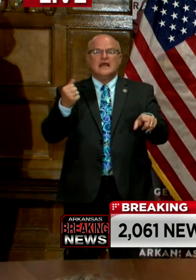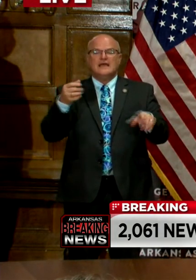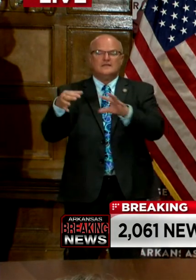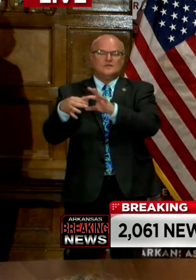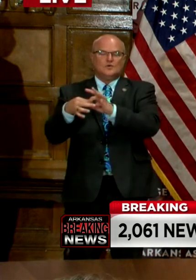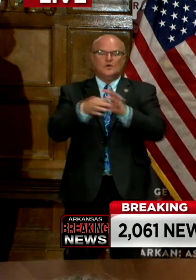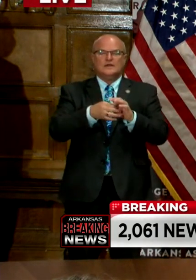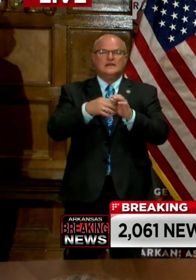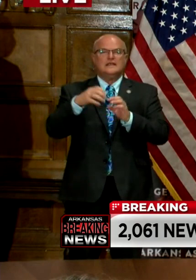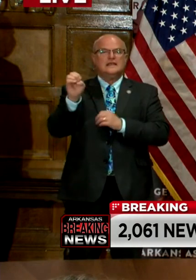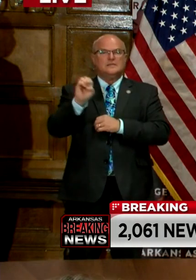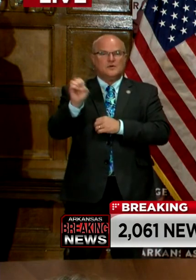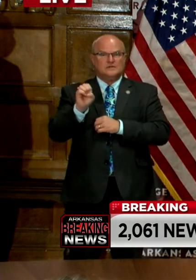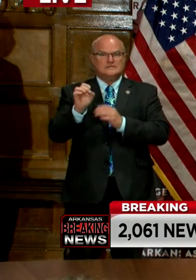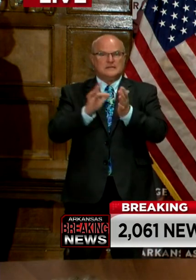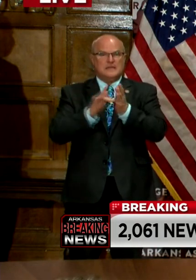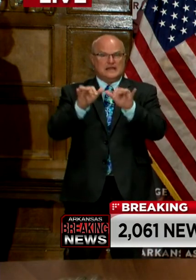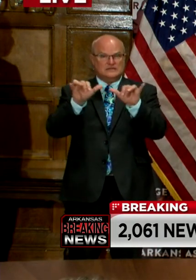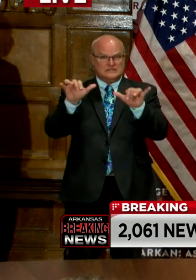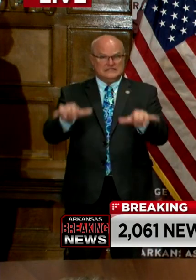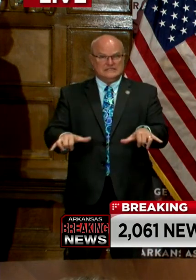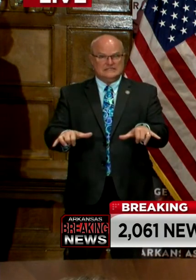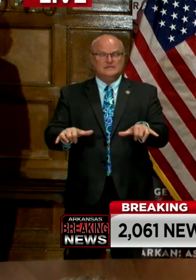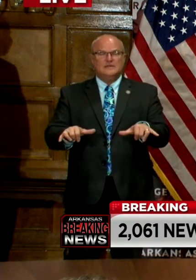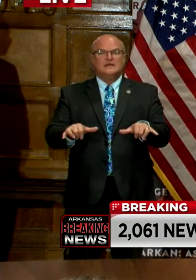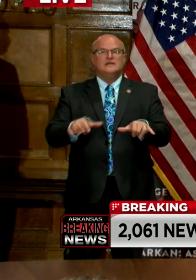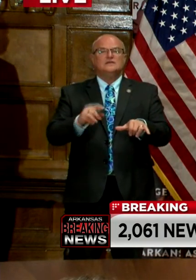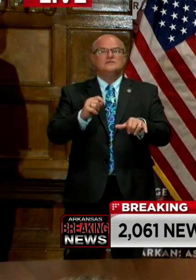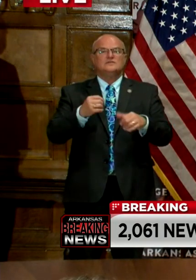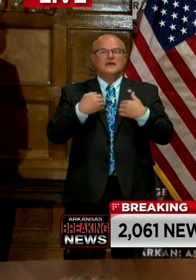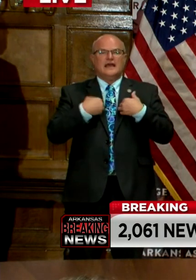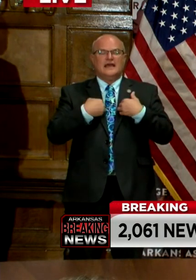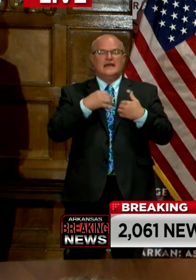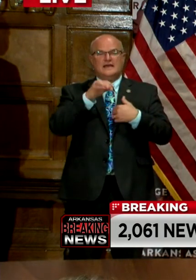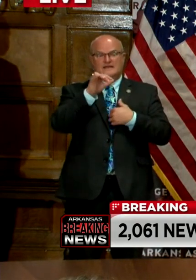SYSTEM WOULD KNOW WHERE THE RESOURCES WOULD EXIST, WOULD